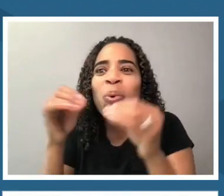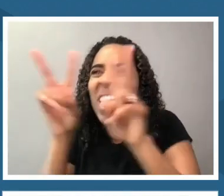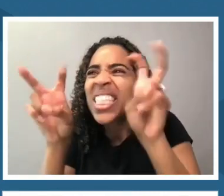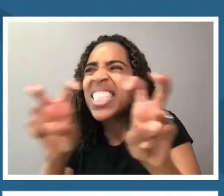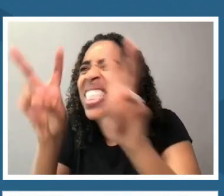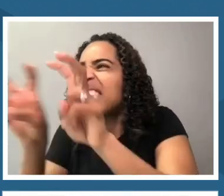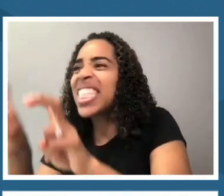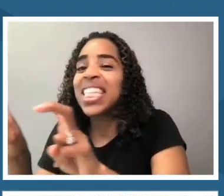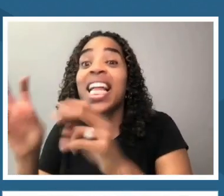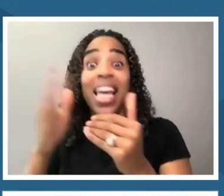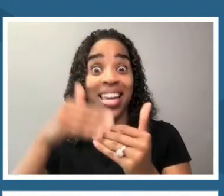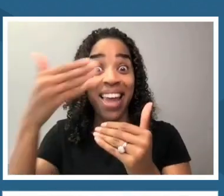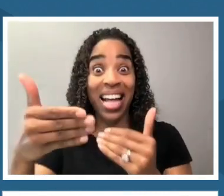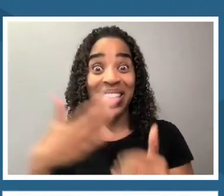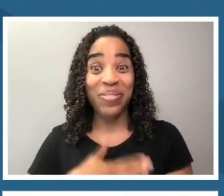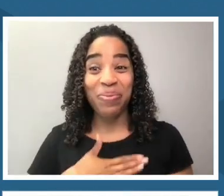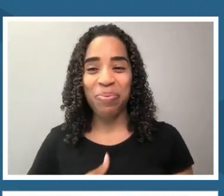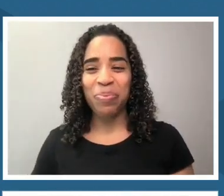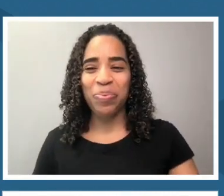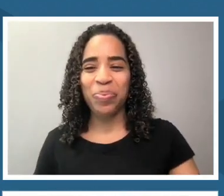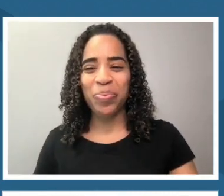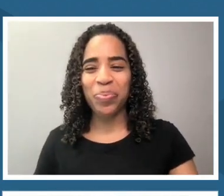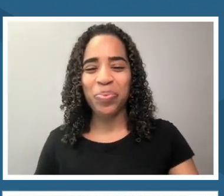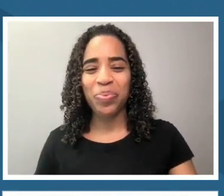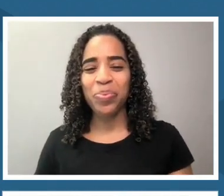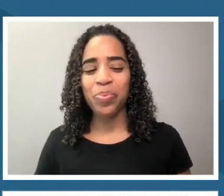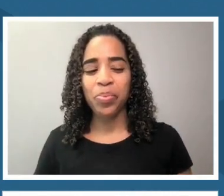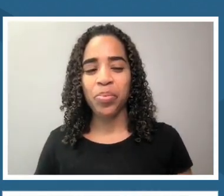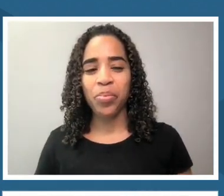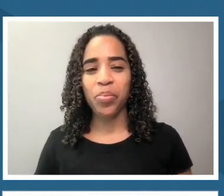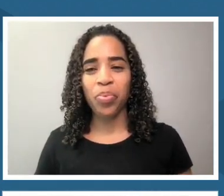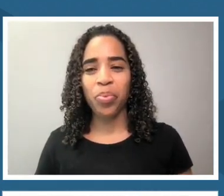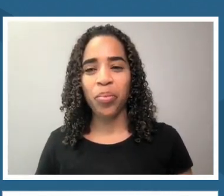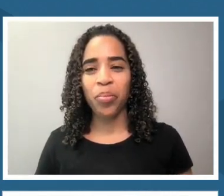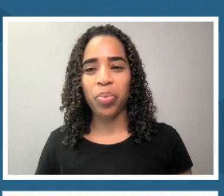to the next slide